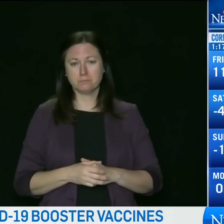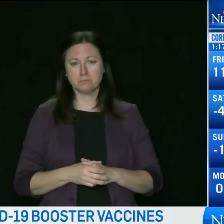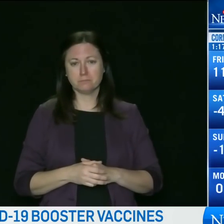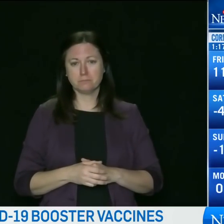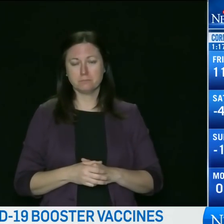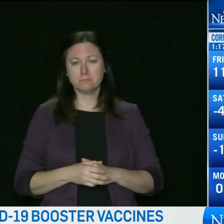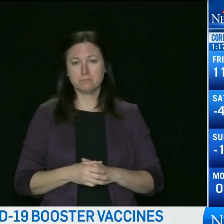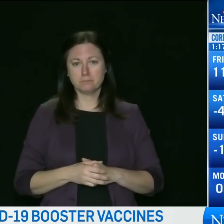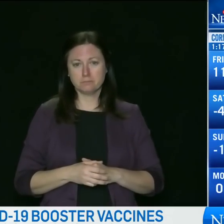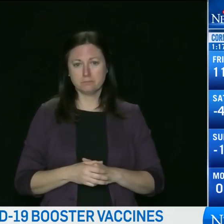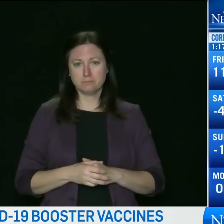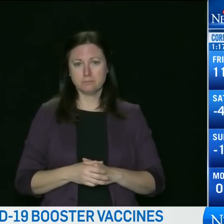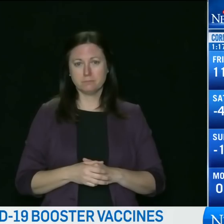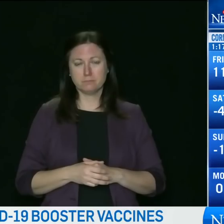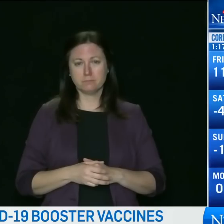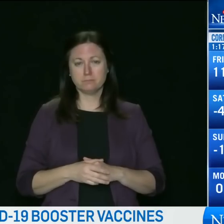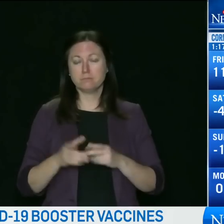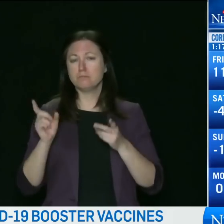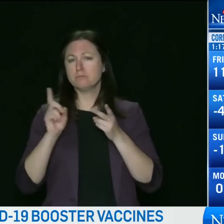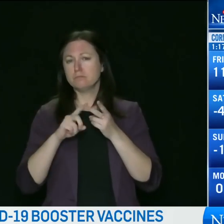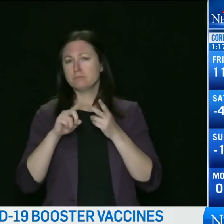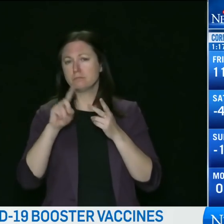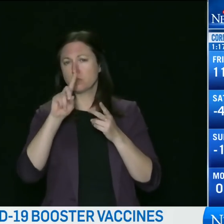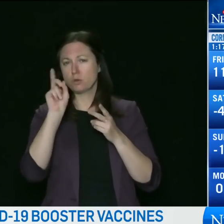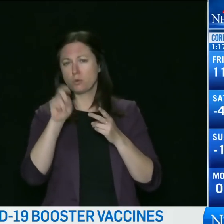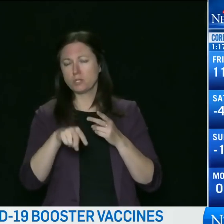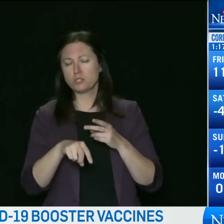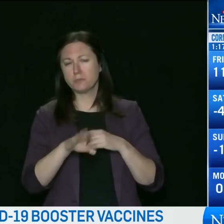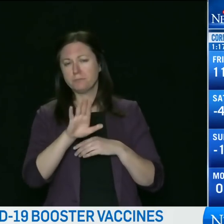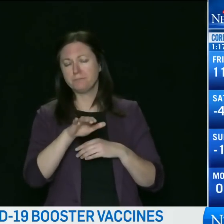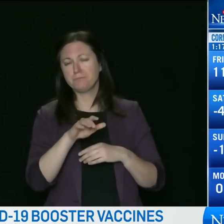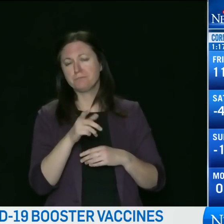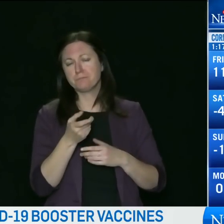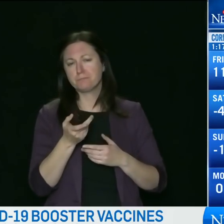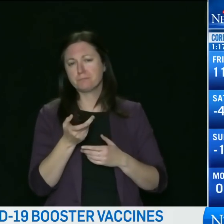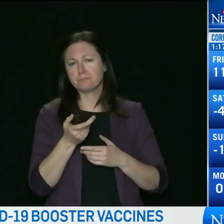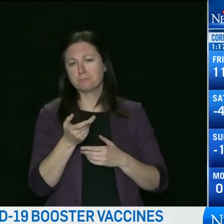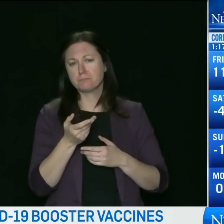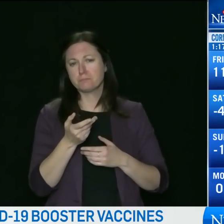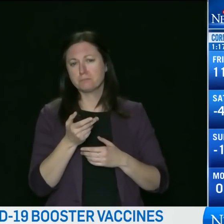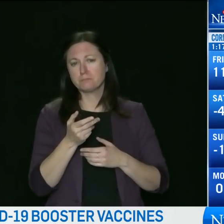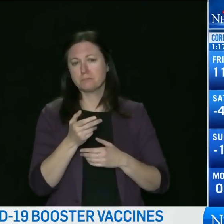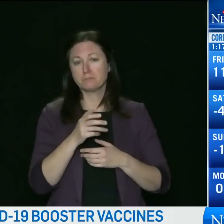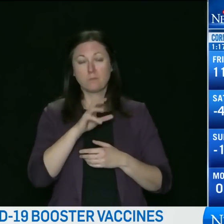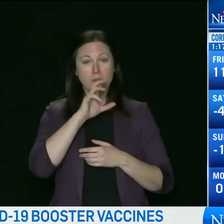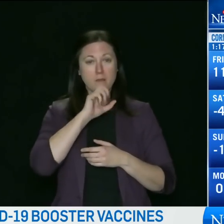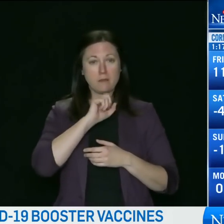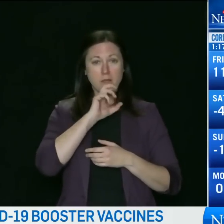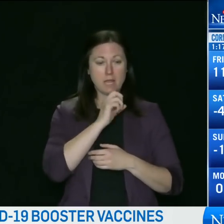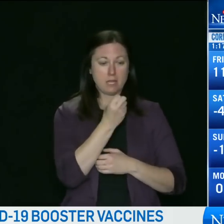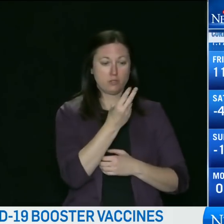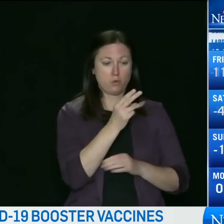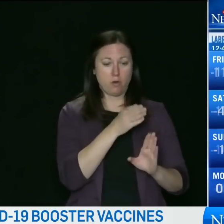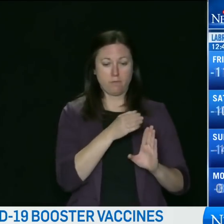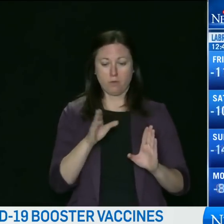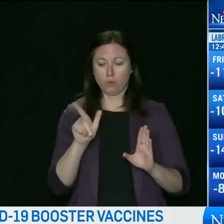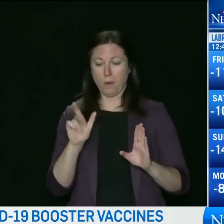GOOD IDEA TO GET YOUR BOOSTER SHOT. THANK YOU. Reporter: [ Voice of